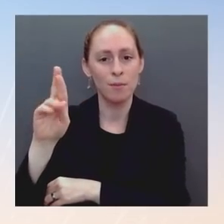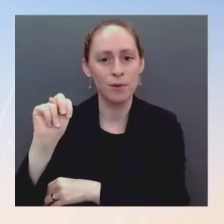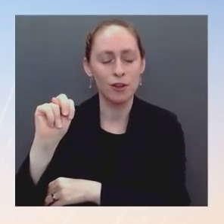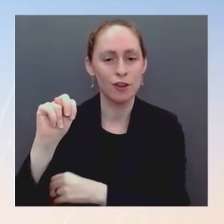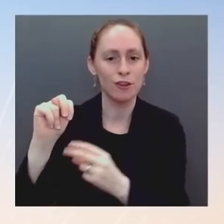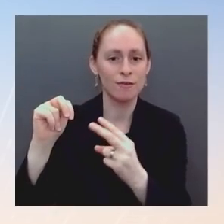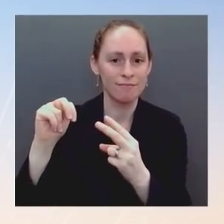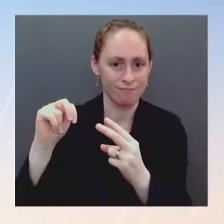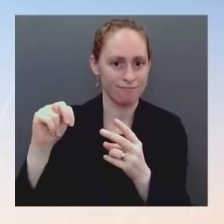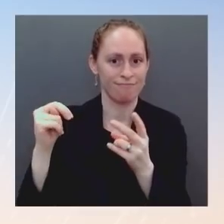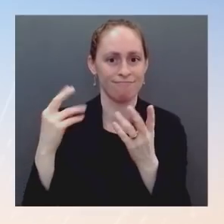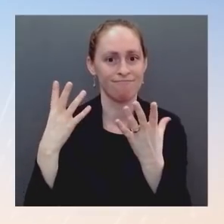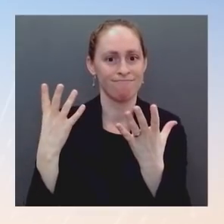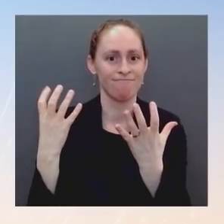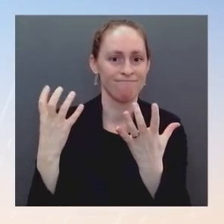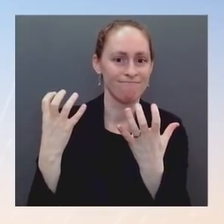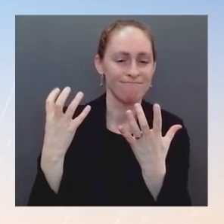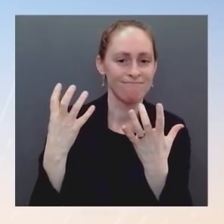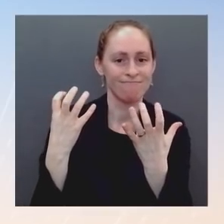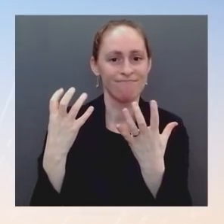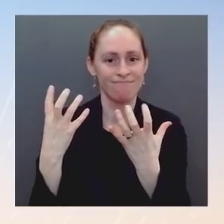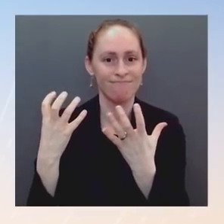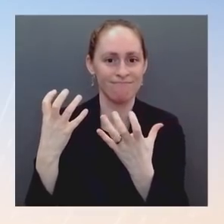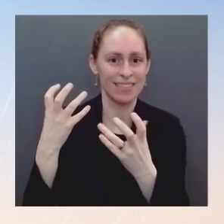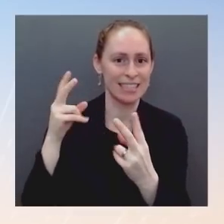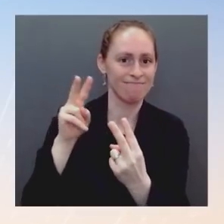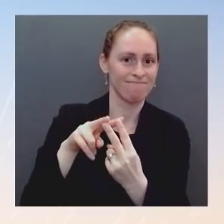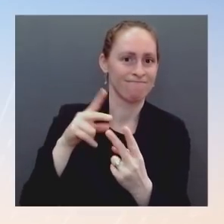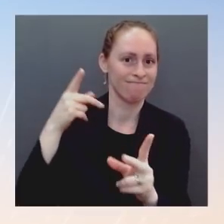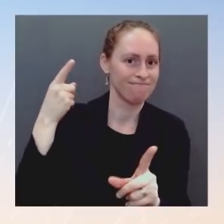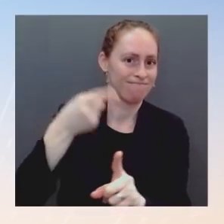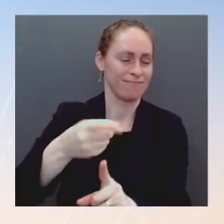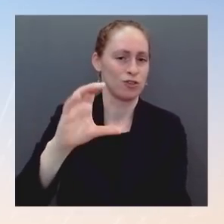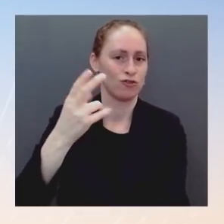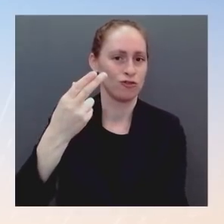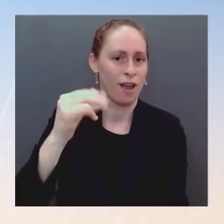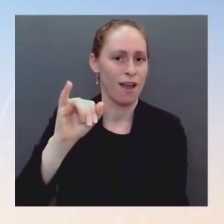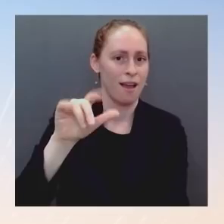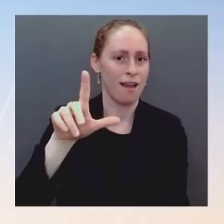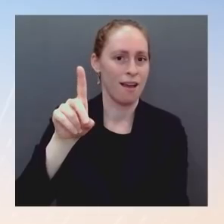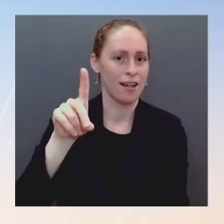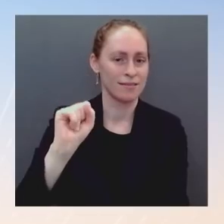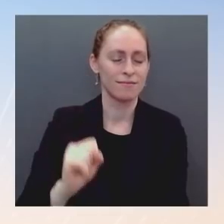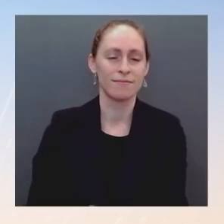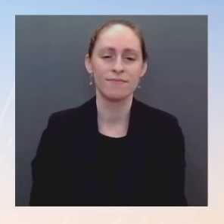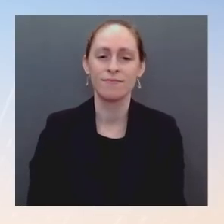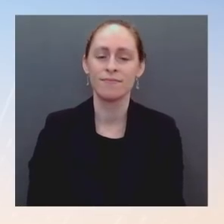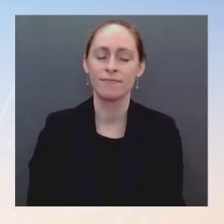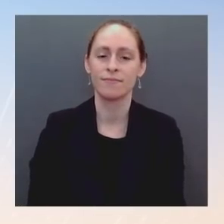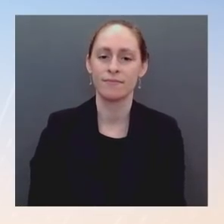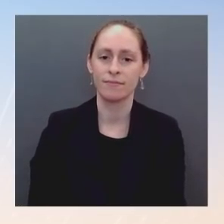the number-three House Democrat -- like the President, a former Judiciary Committee chair -- Ms. Psaki: They are both from South Carolina, which may be a factor.